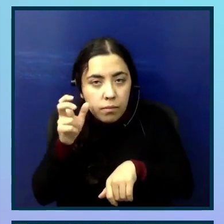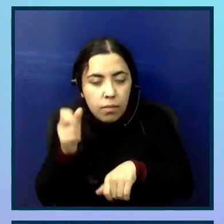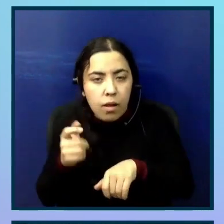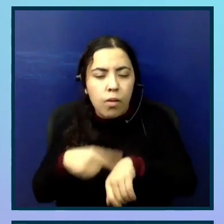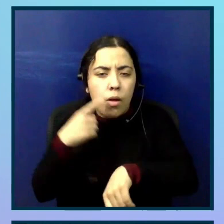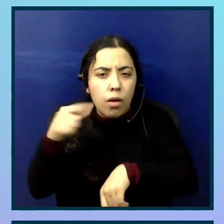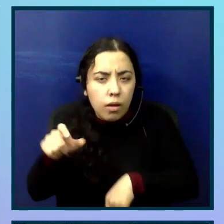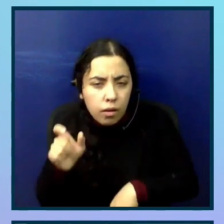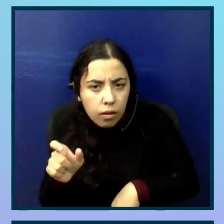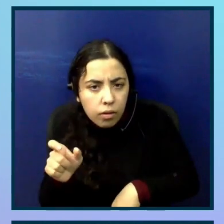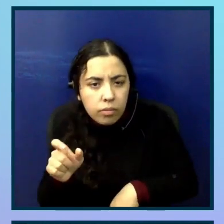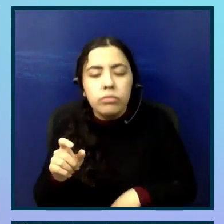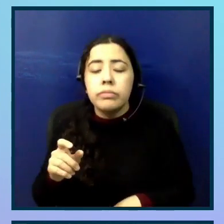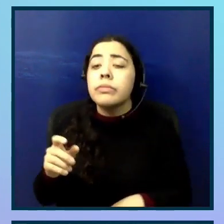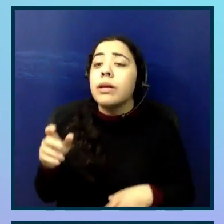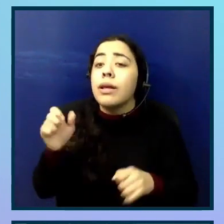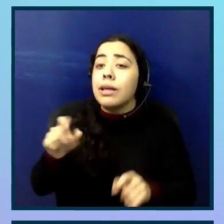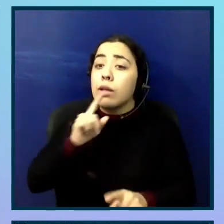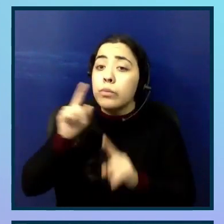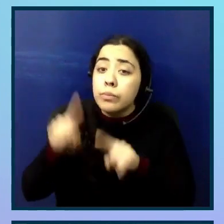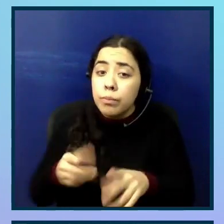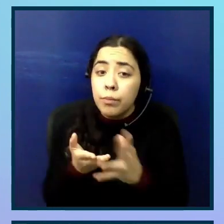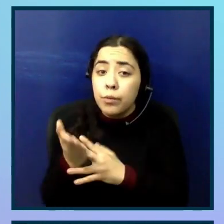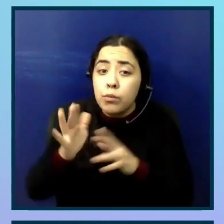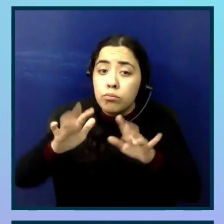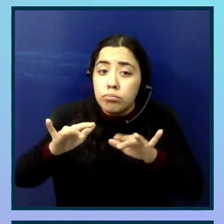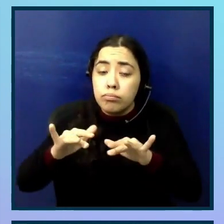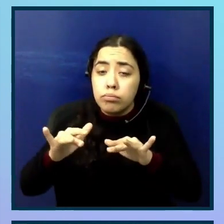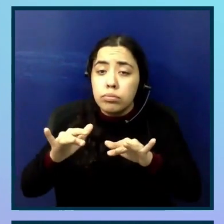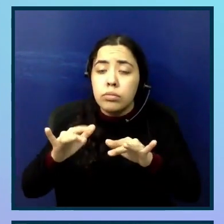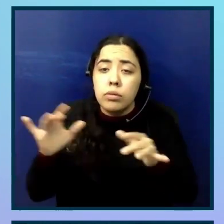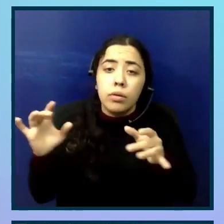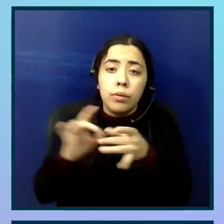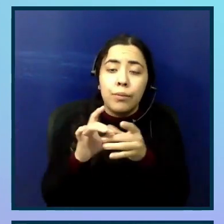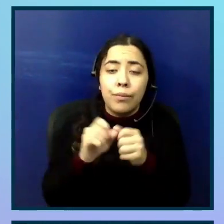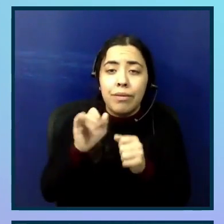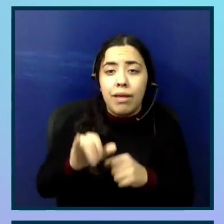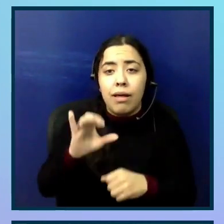and communicate through the thread that is attached to the clip. It's just a standard message